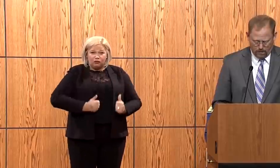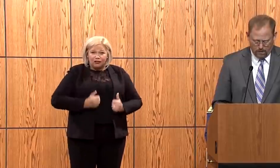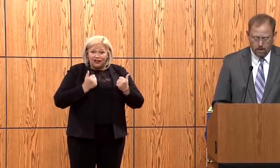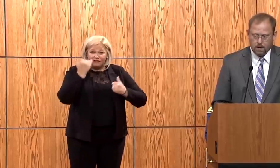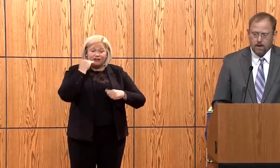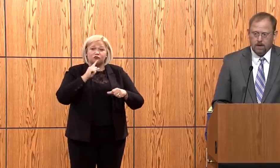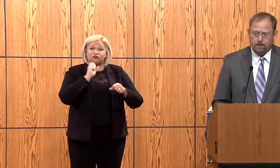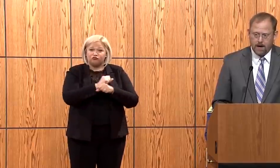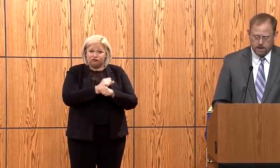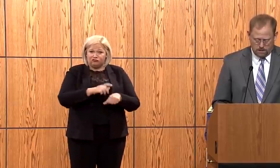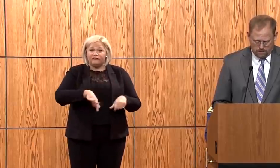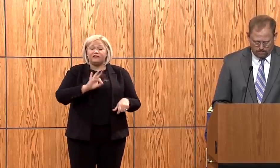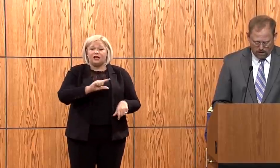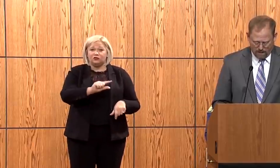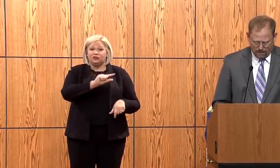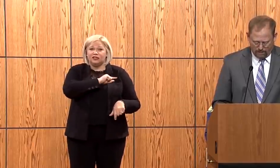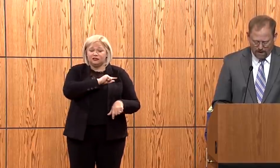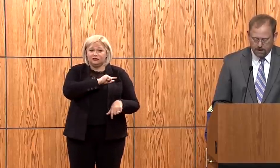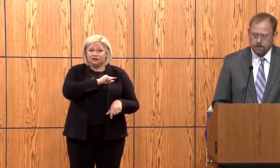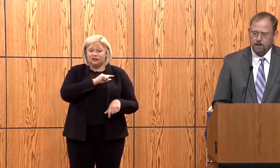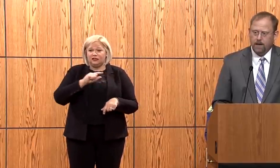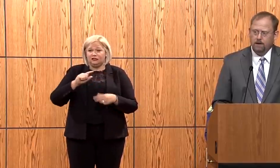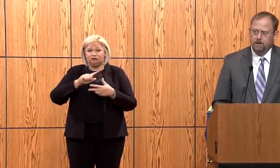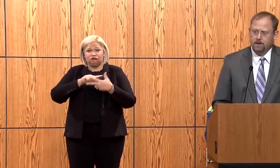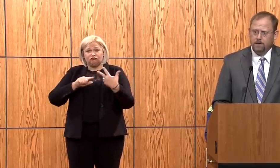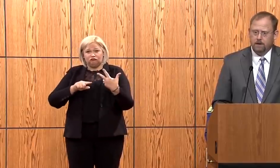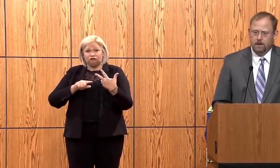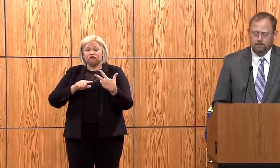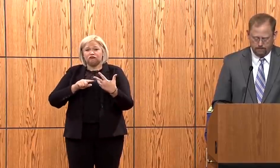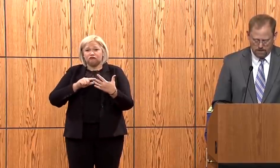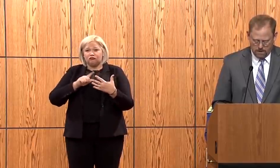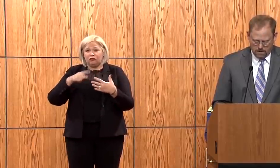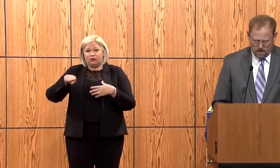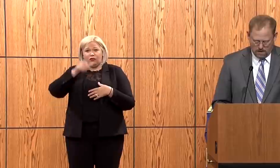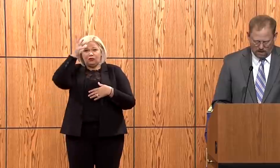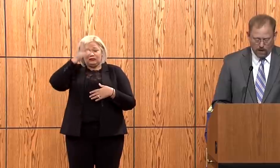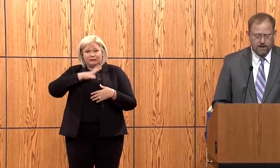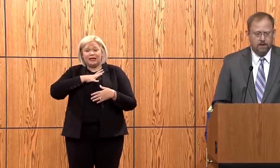INDIVIDUALS FACES A TERM OF ANY NUMBER OF YEARS UP TO LIFE IN NUMBER OF YEARS UP TO LIFE IN PRISON IF CONVICTED.